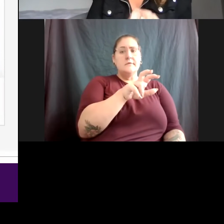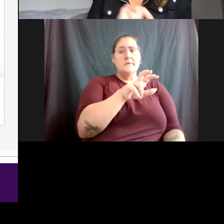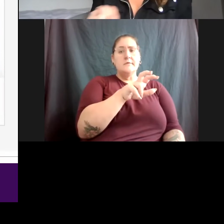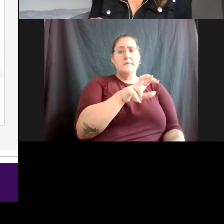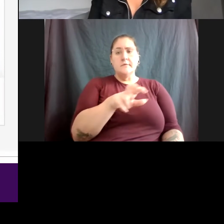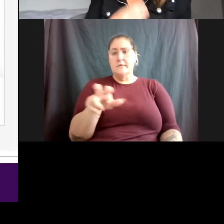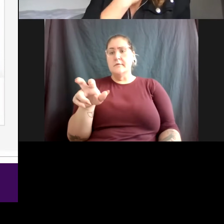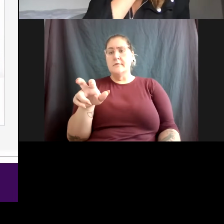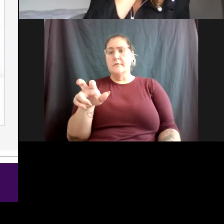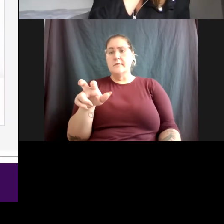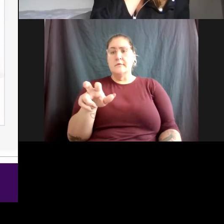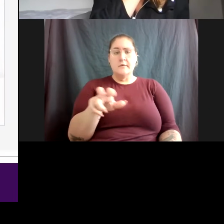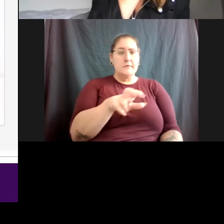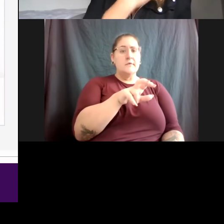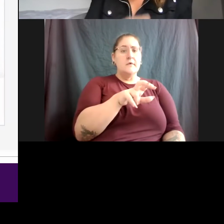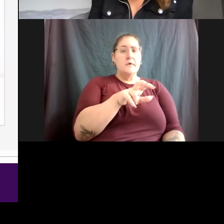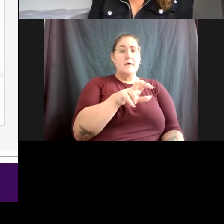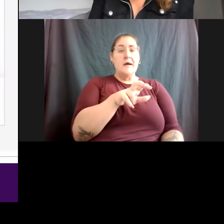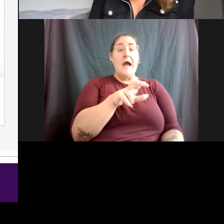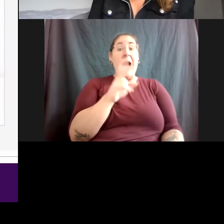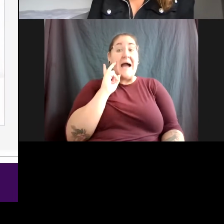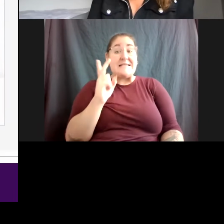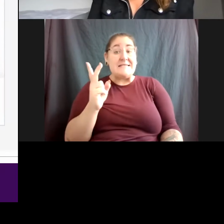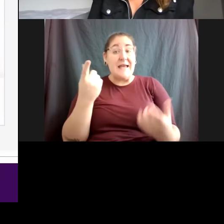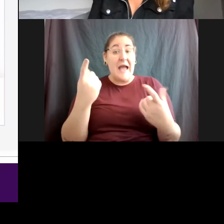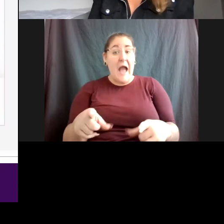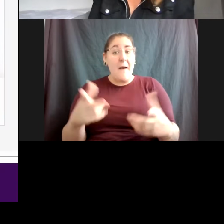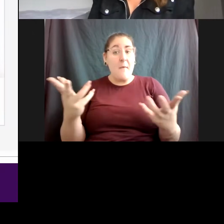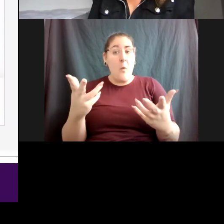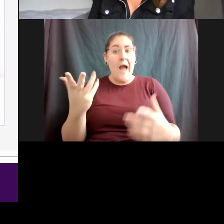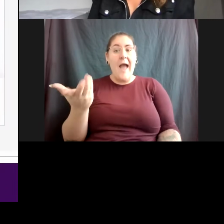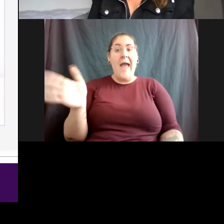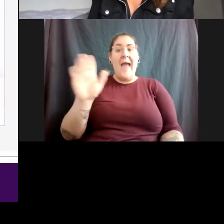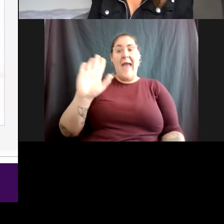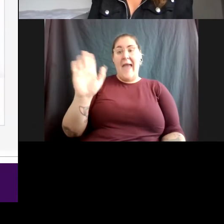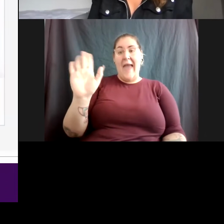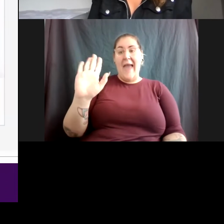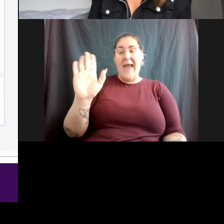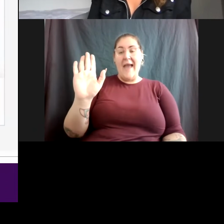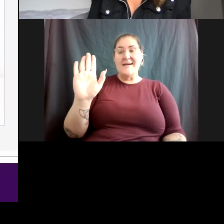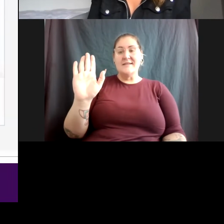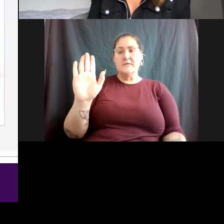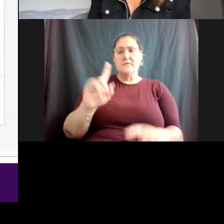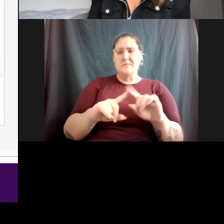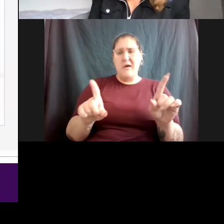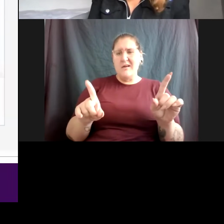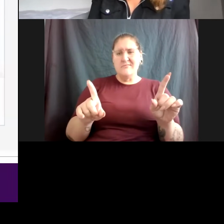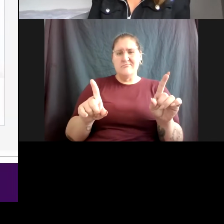maps and text, I get the wavy hand. But I get no visible change of focus state, which,